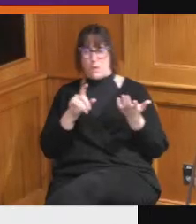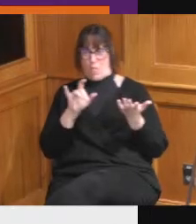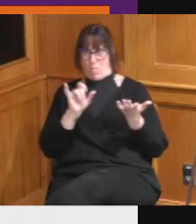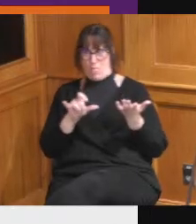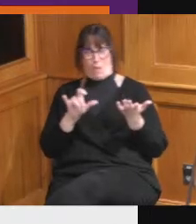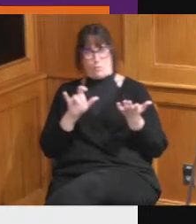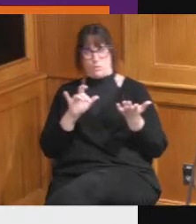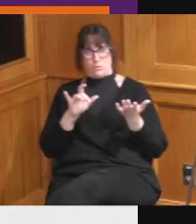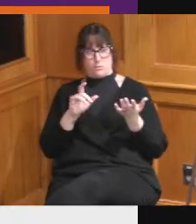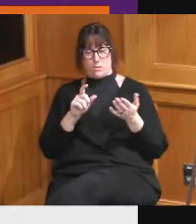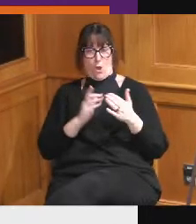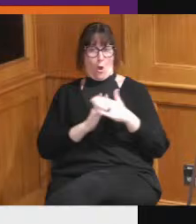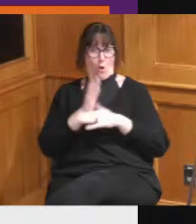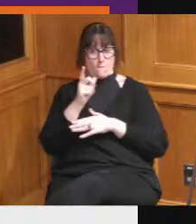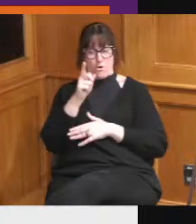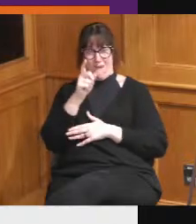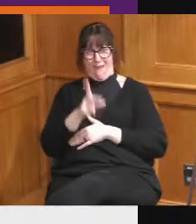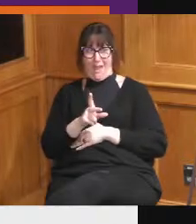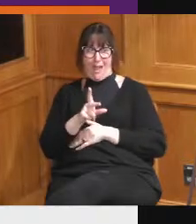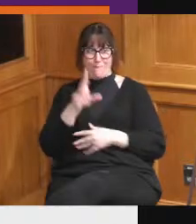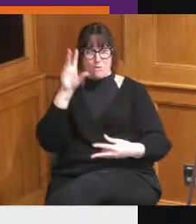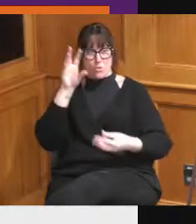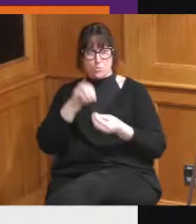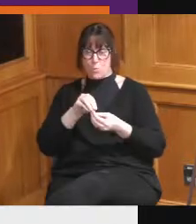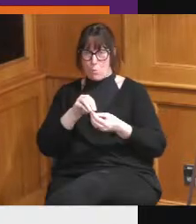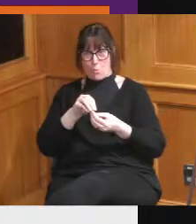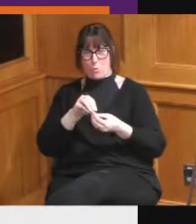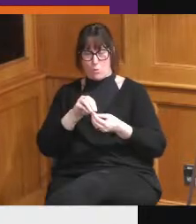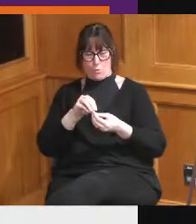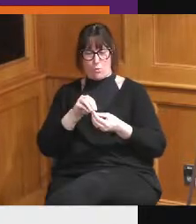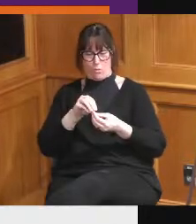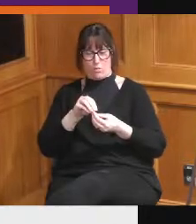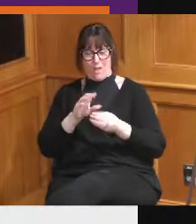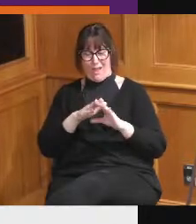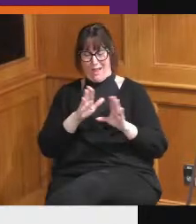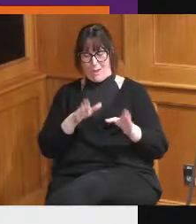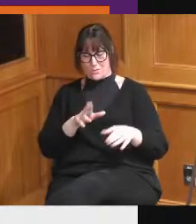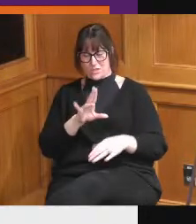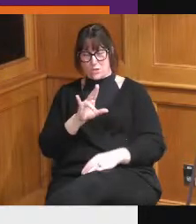half of the total housing units that were added in according to the city's dashboard there's probably